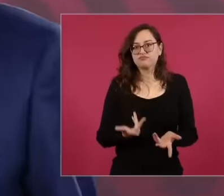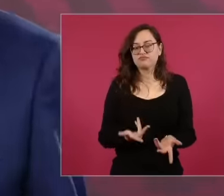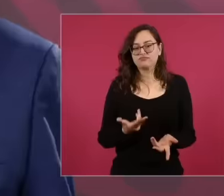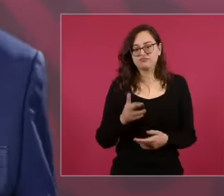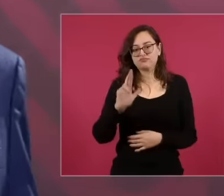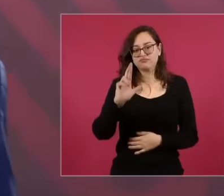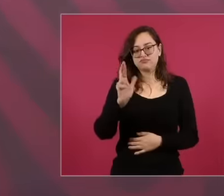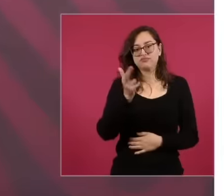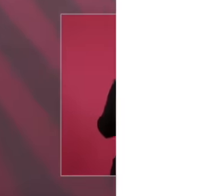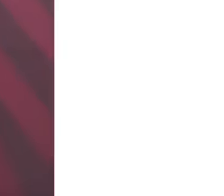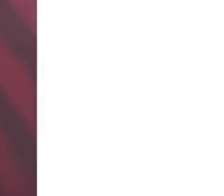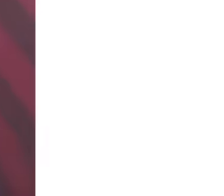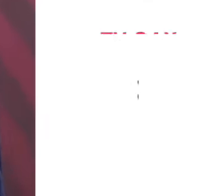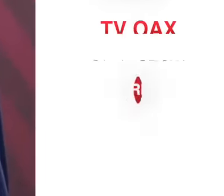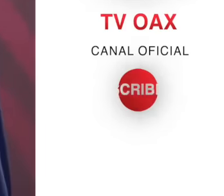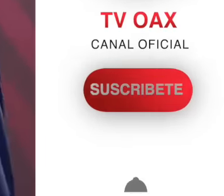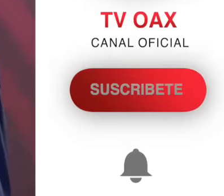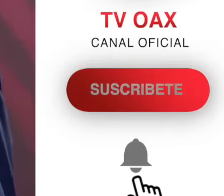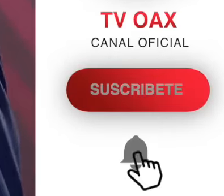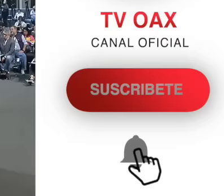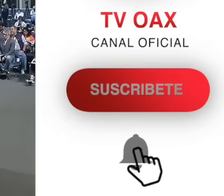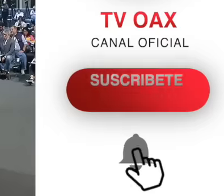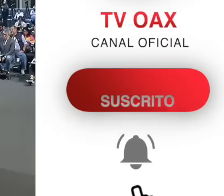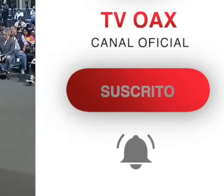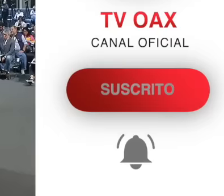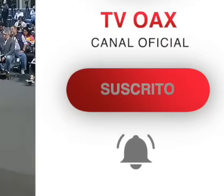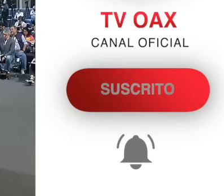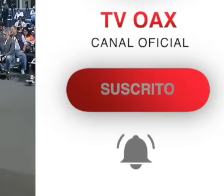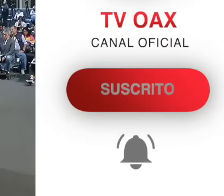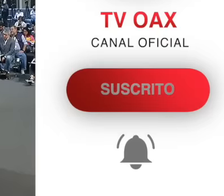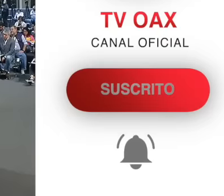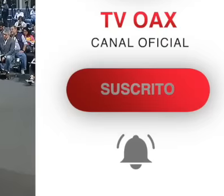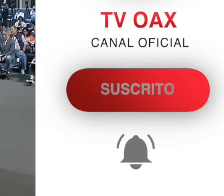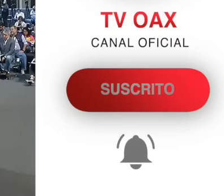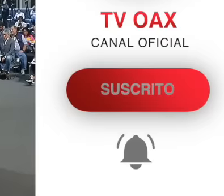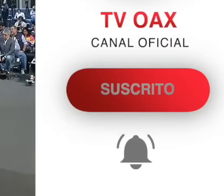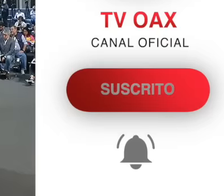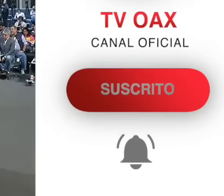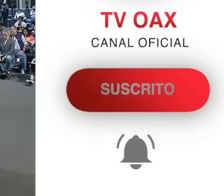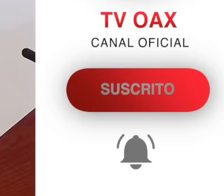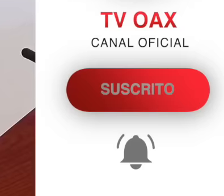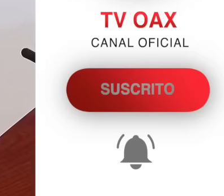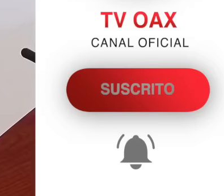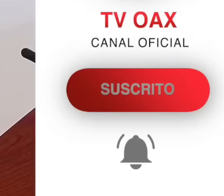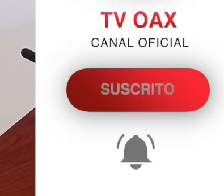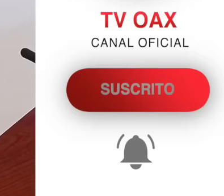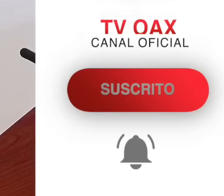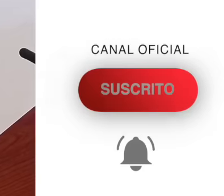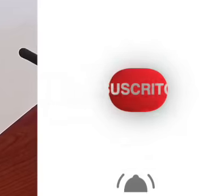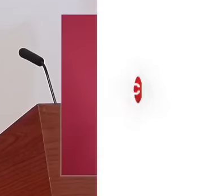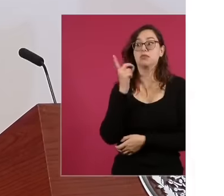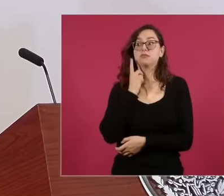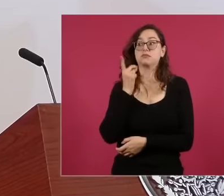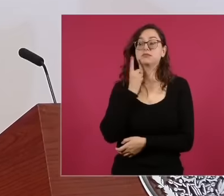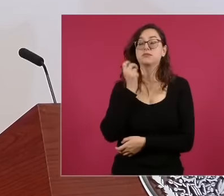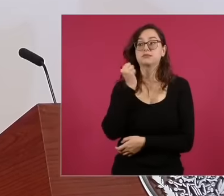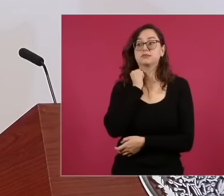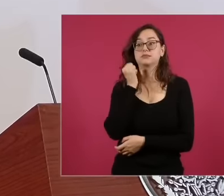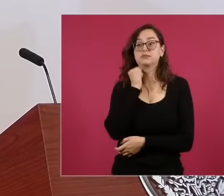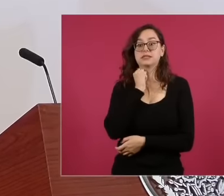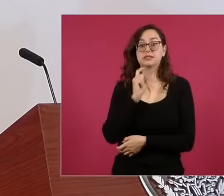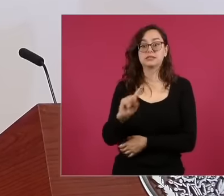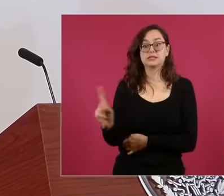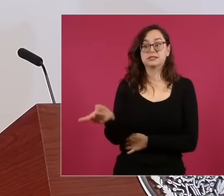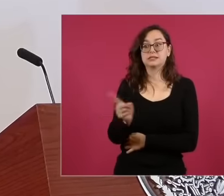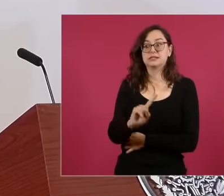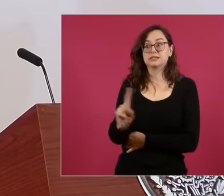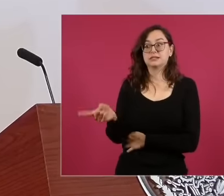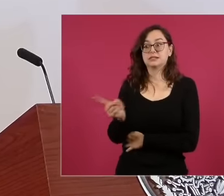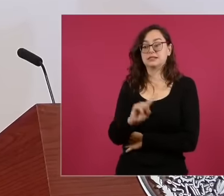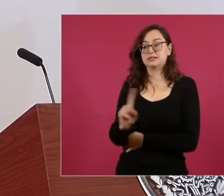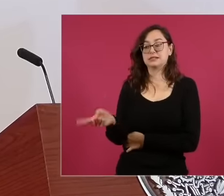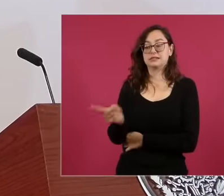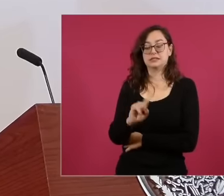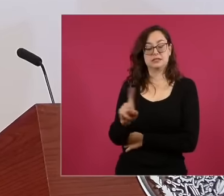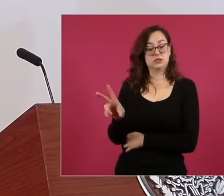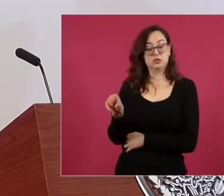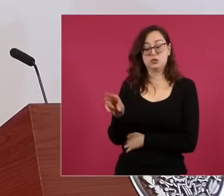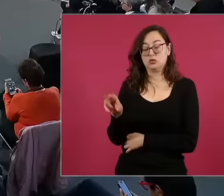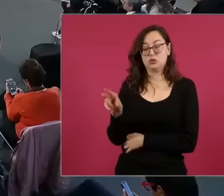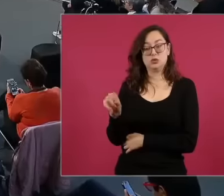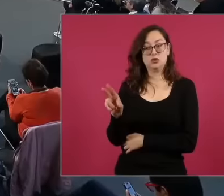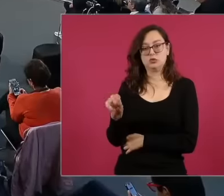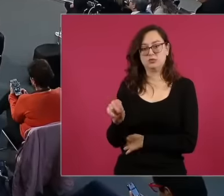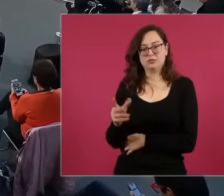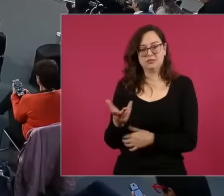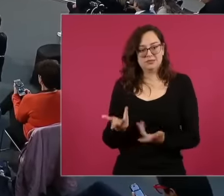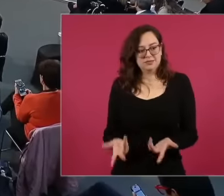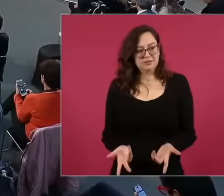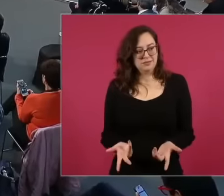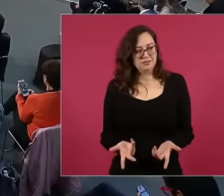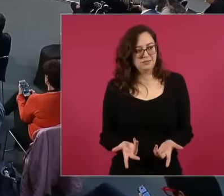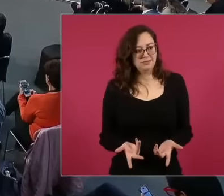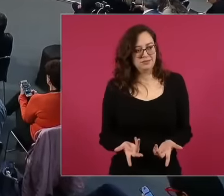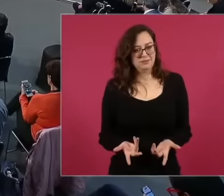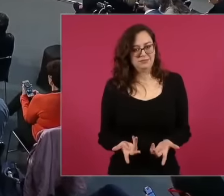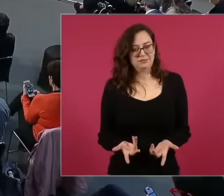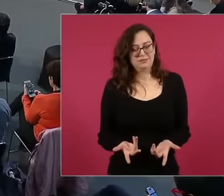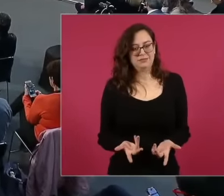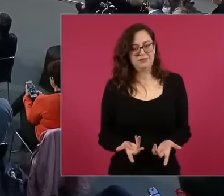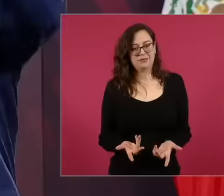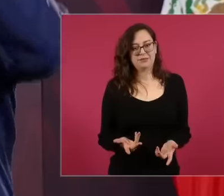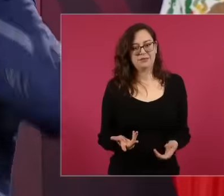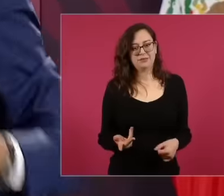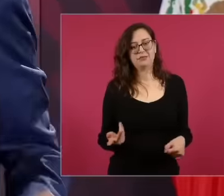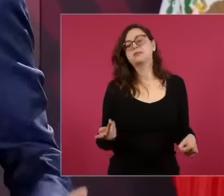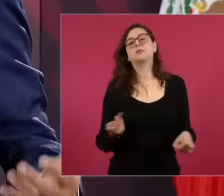win the presidency but the majority is not qualified and then when the qualified majority is won